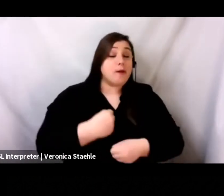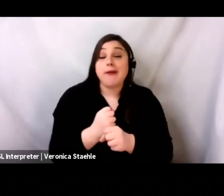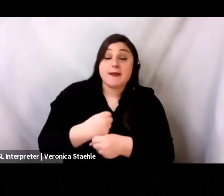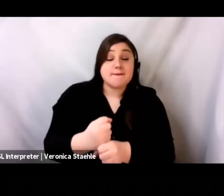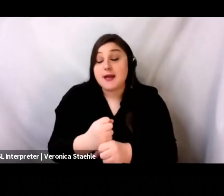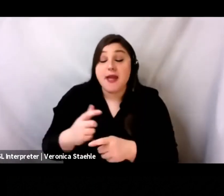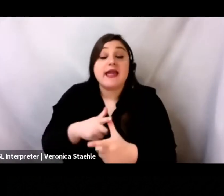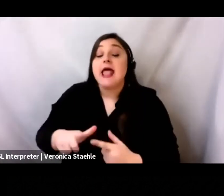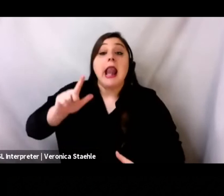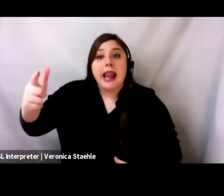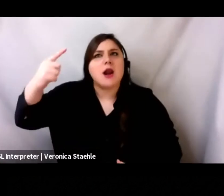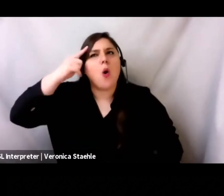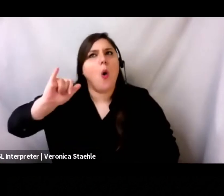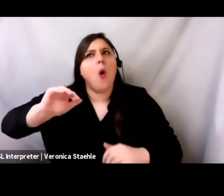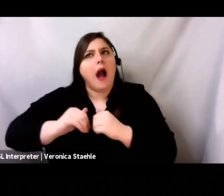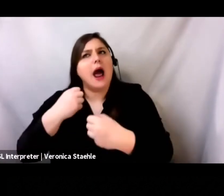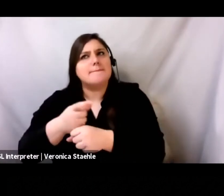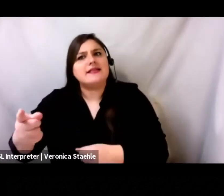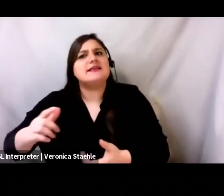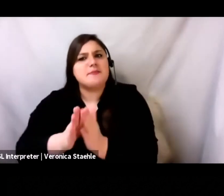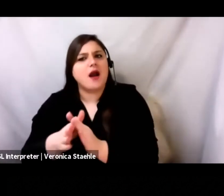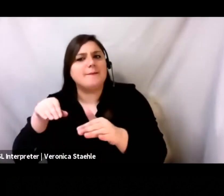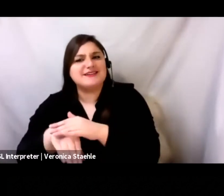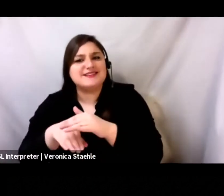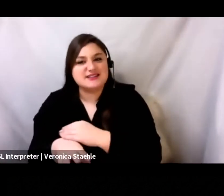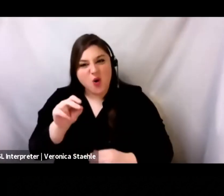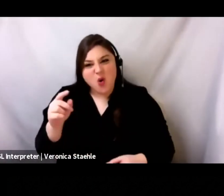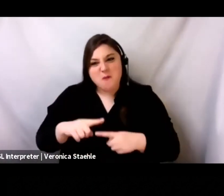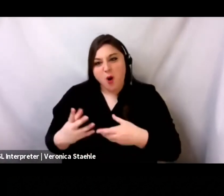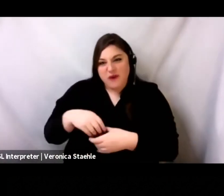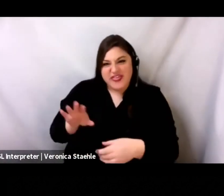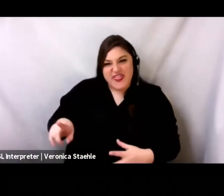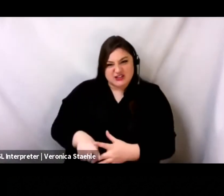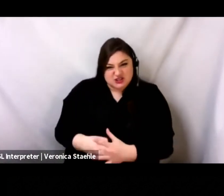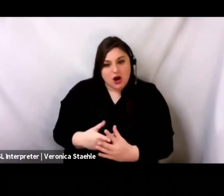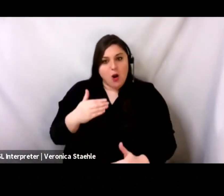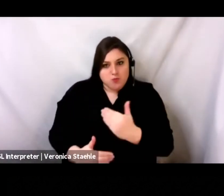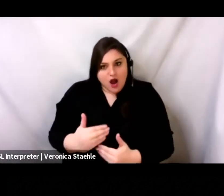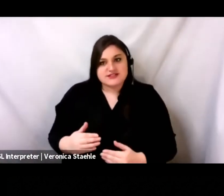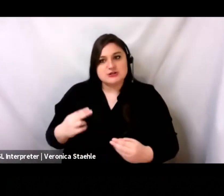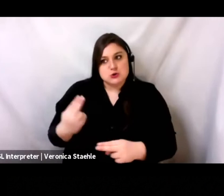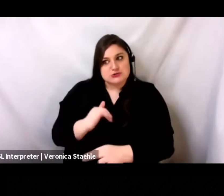towards what is becoming unique. And I think that beyond using technology to create digital